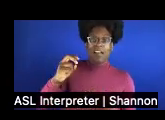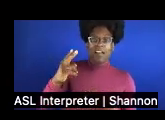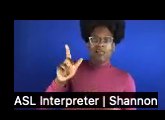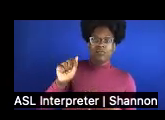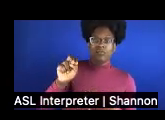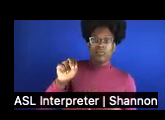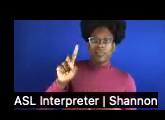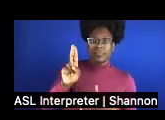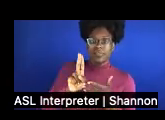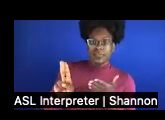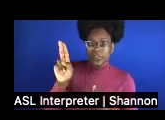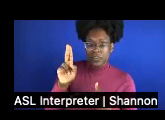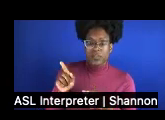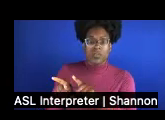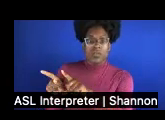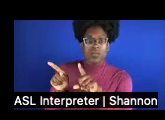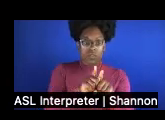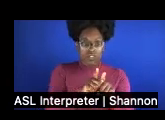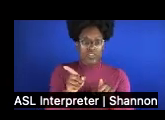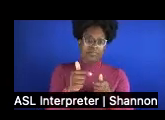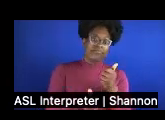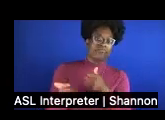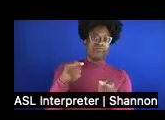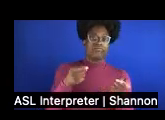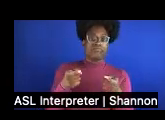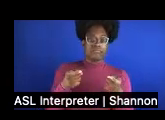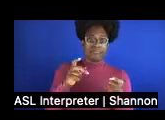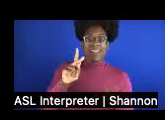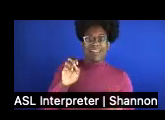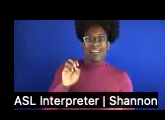Instruction at Kent State University. He also teaches English-to-speakers-of-other-languages